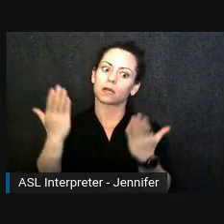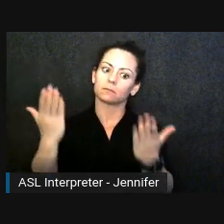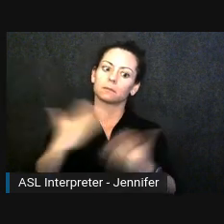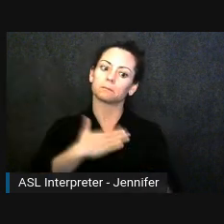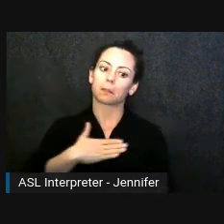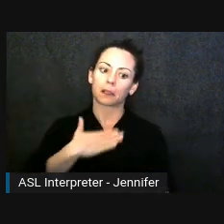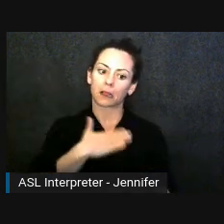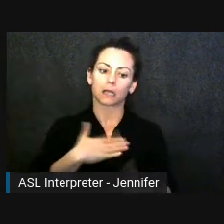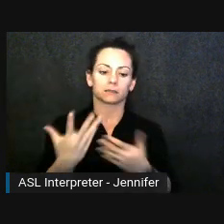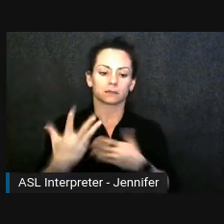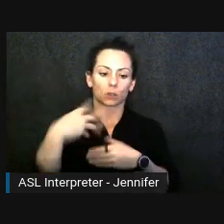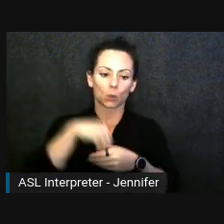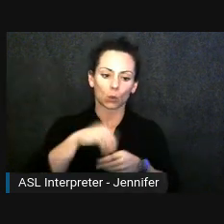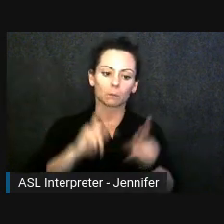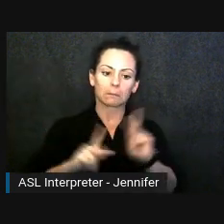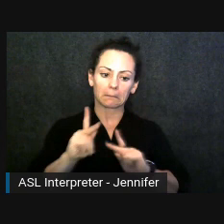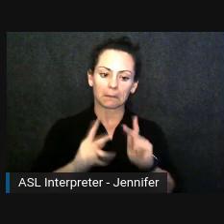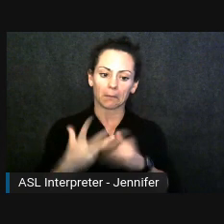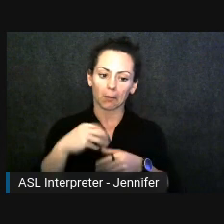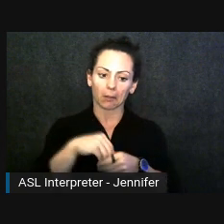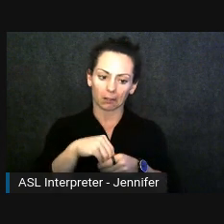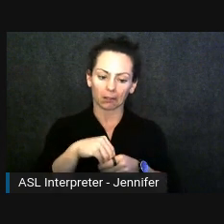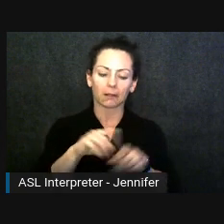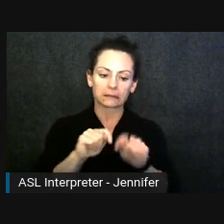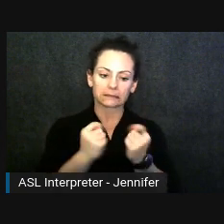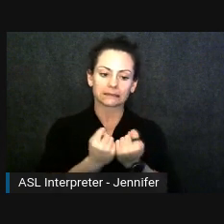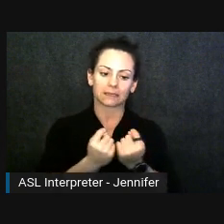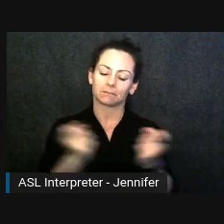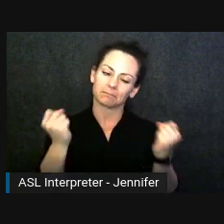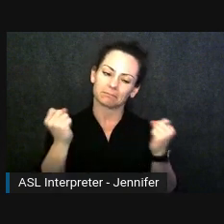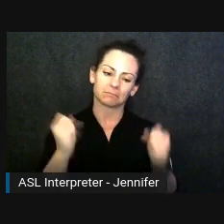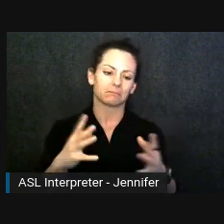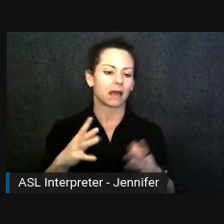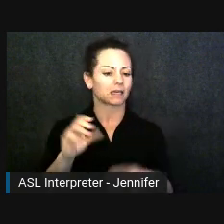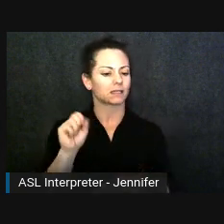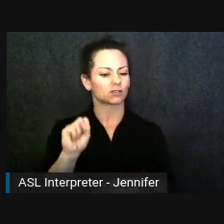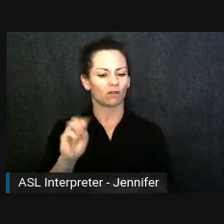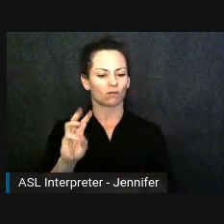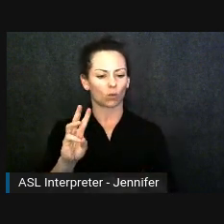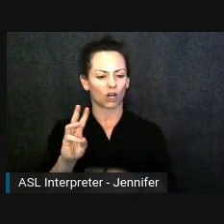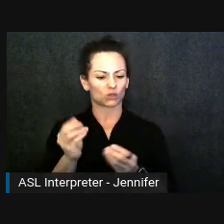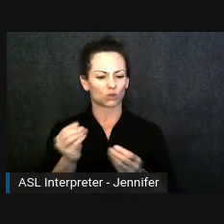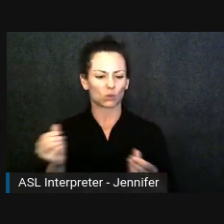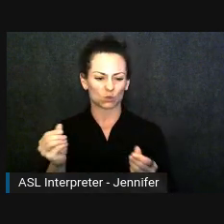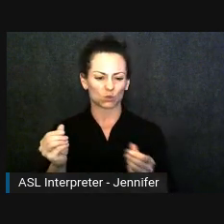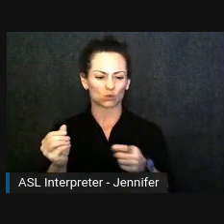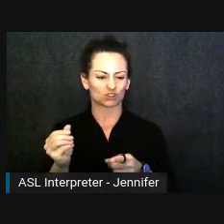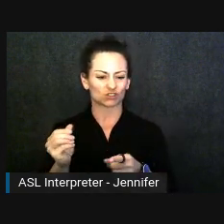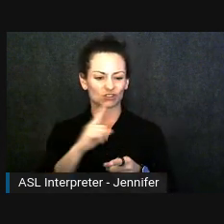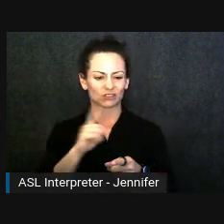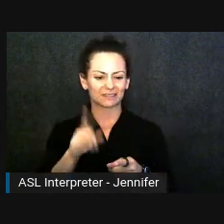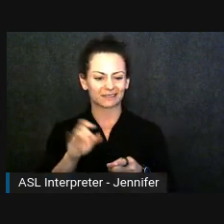A lot of the software solutions are I find today are